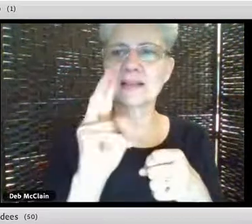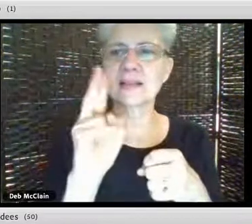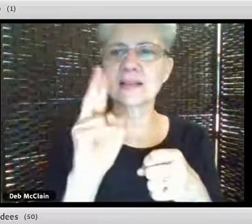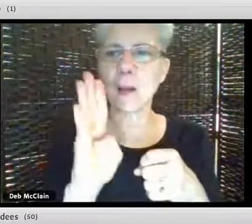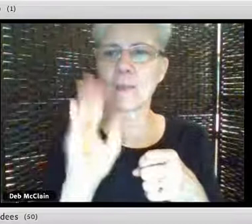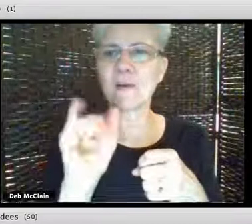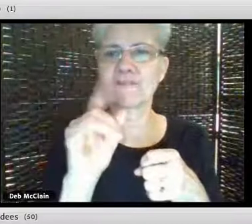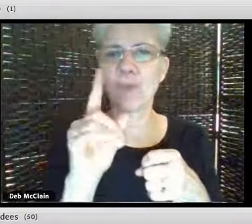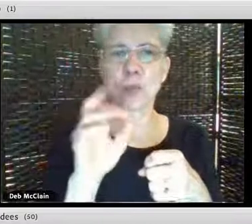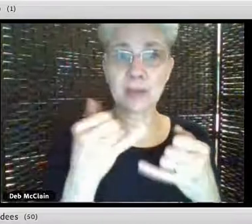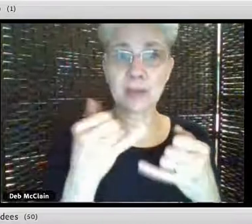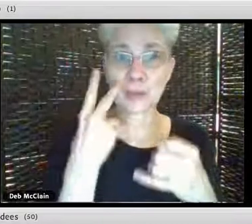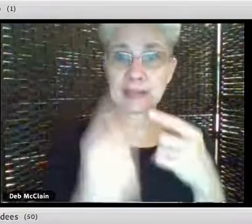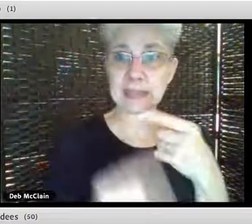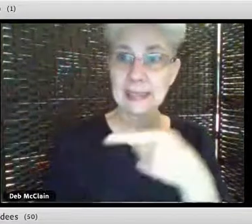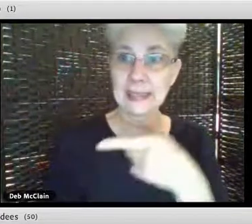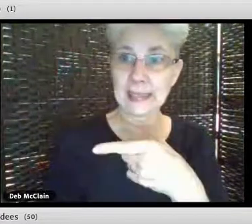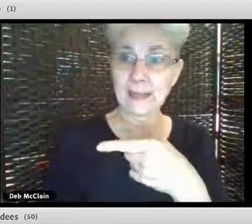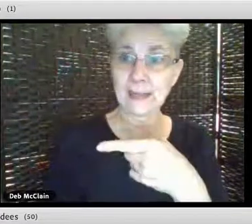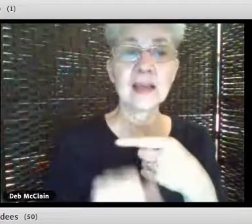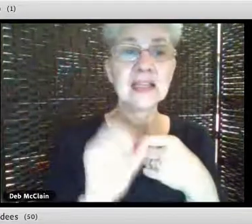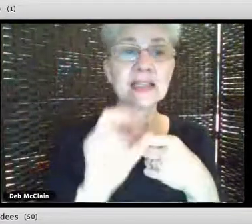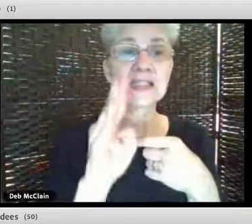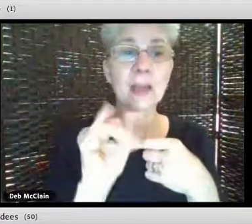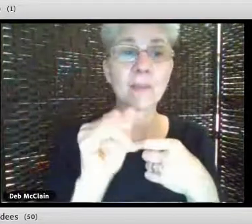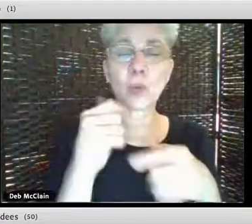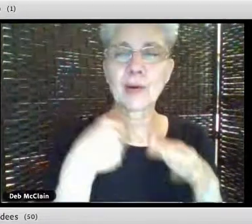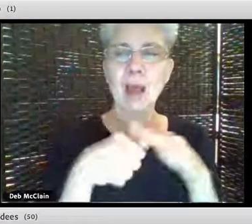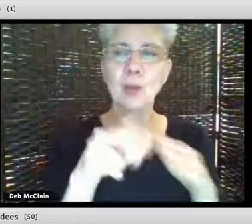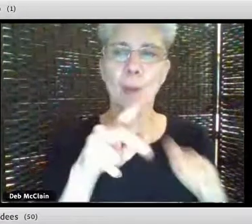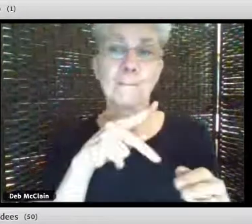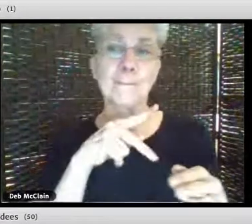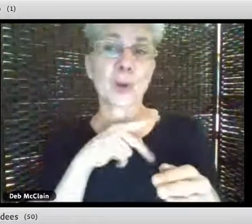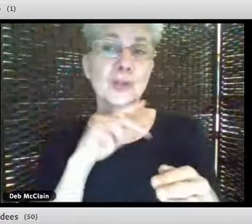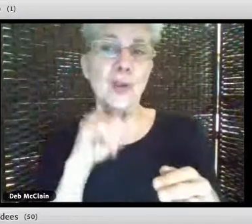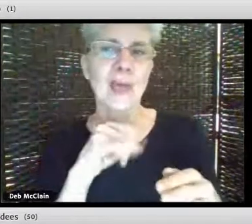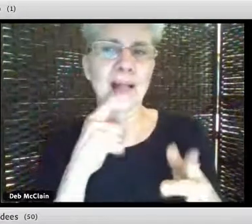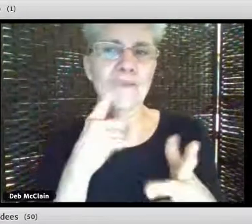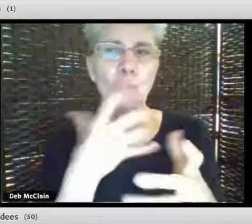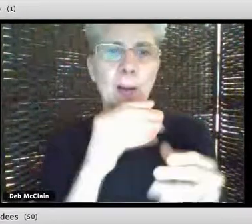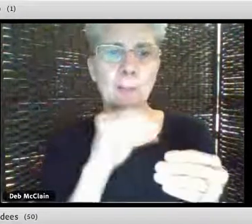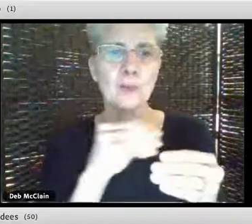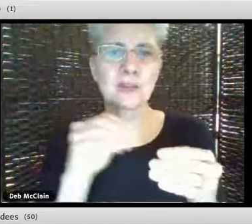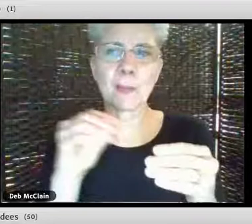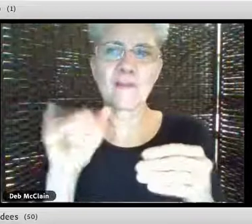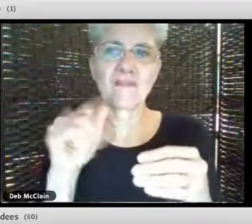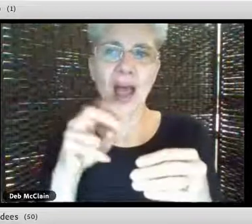So you'll see now running is a subfolder under personal, right? I want to move some files to this,